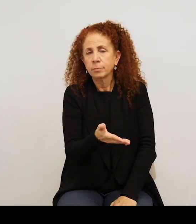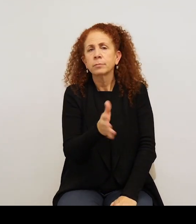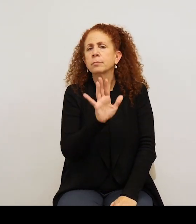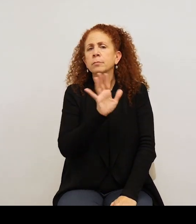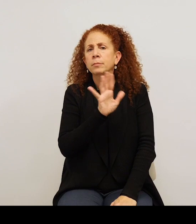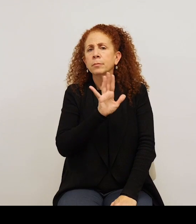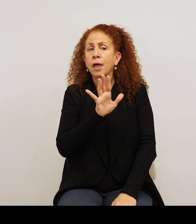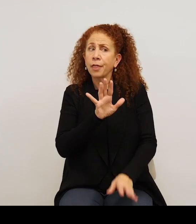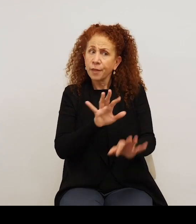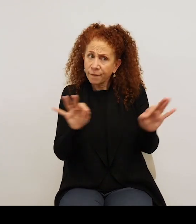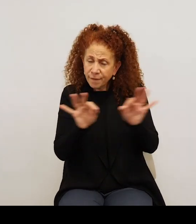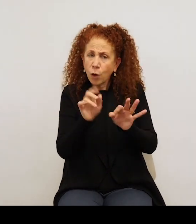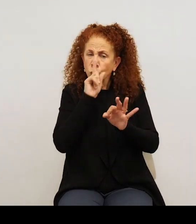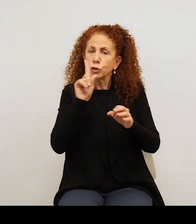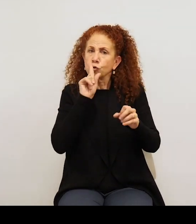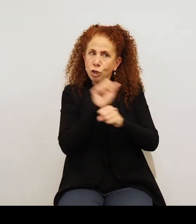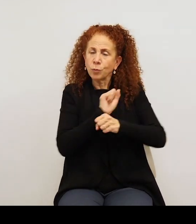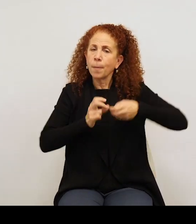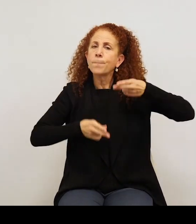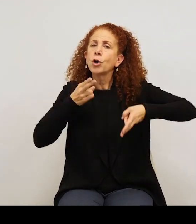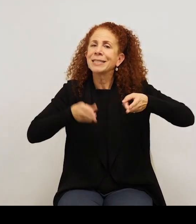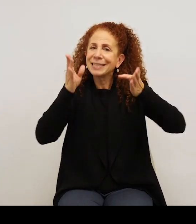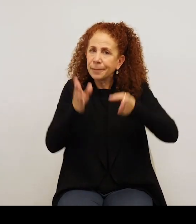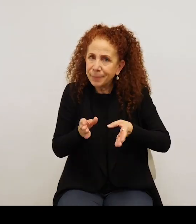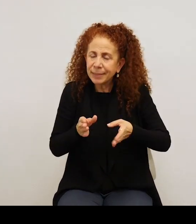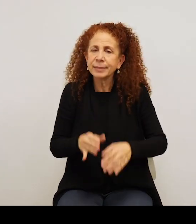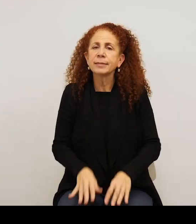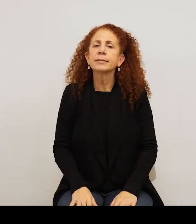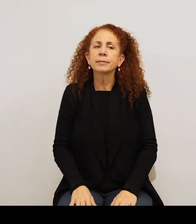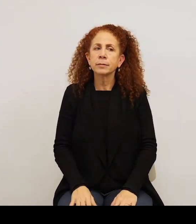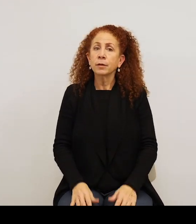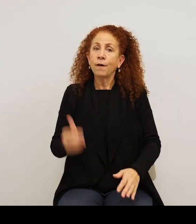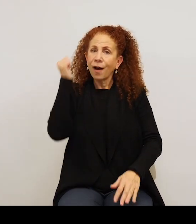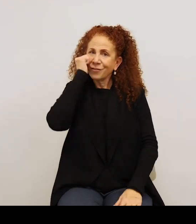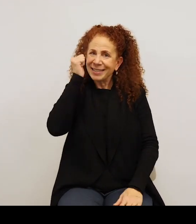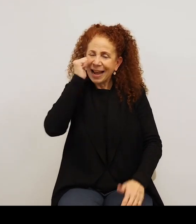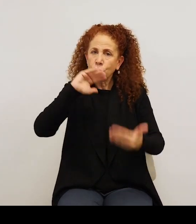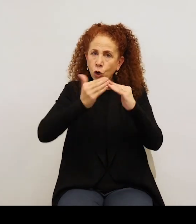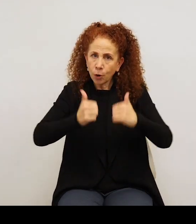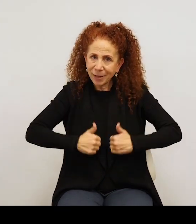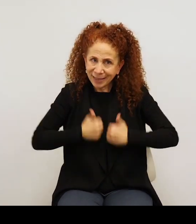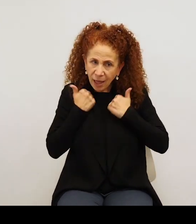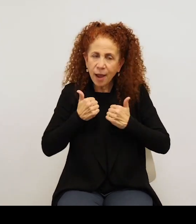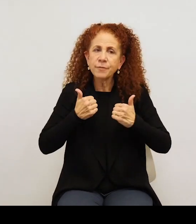as genuine participants of daily urban life in a multi-species society.